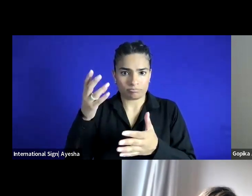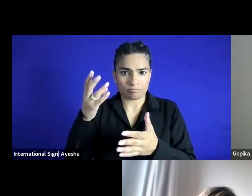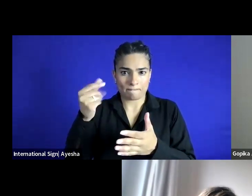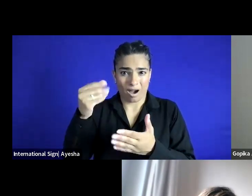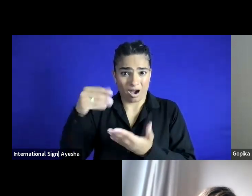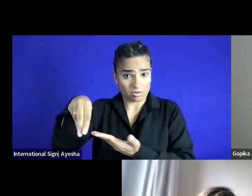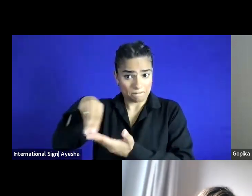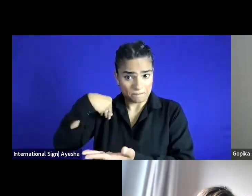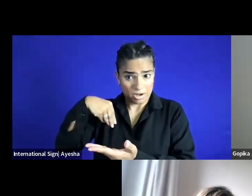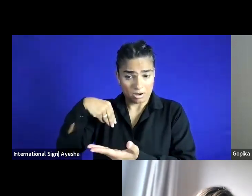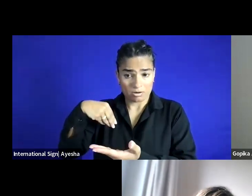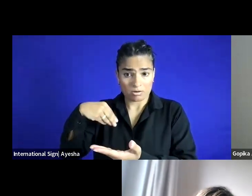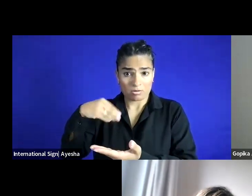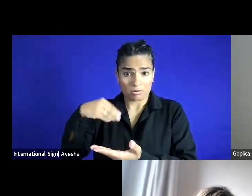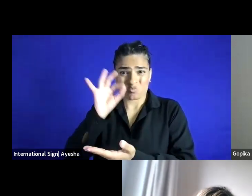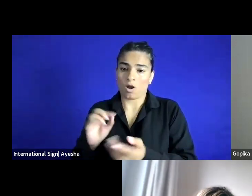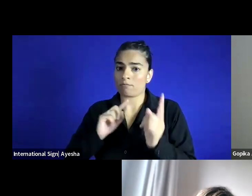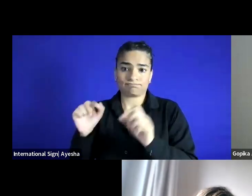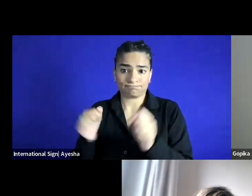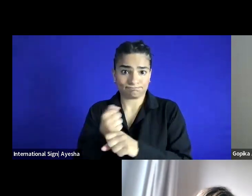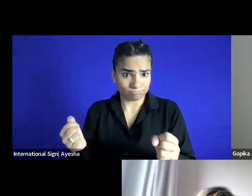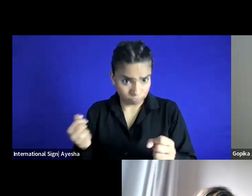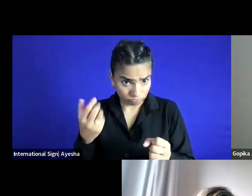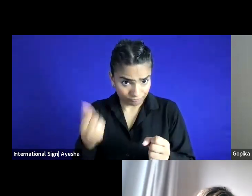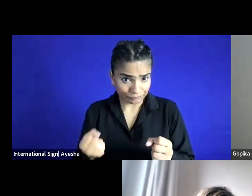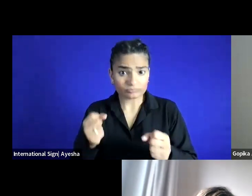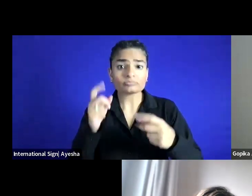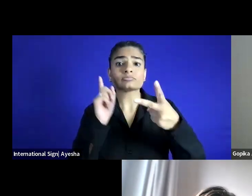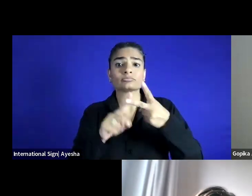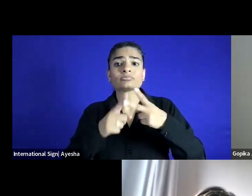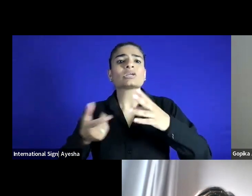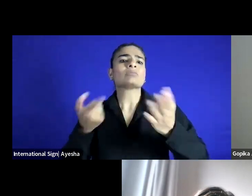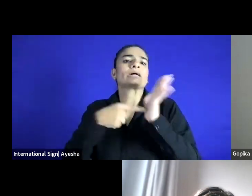whatever reason can attend, say, for instance, the participants in Haiti were like,